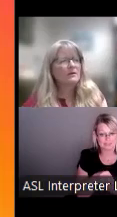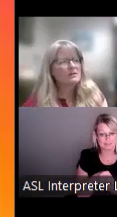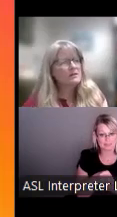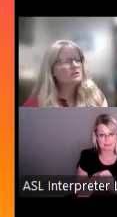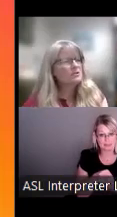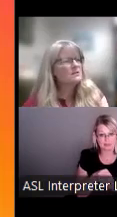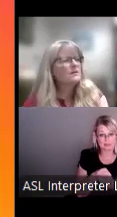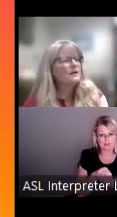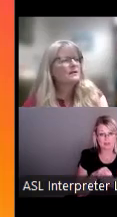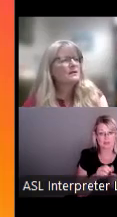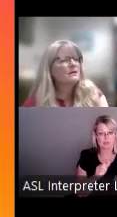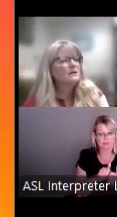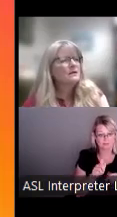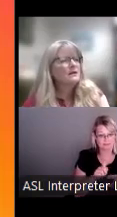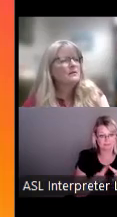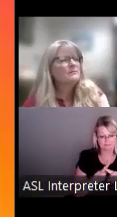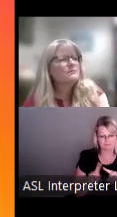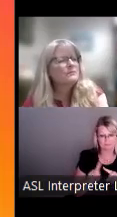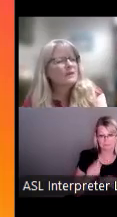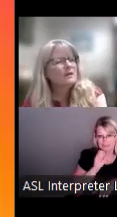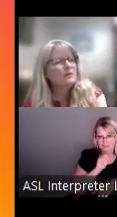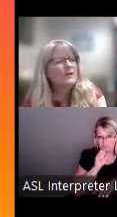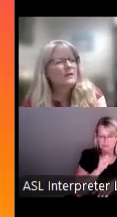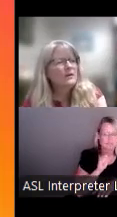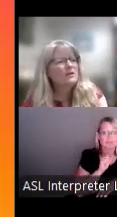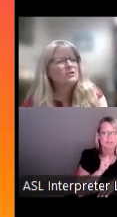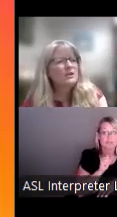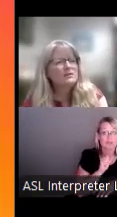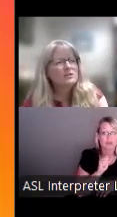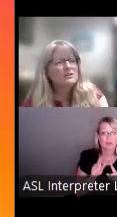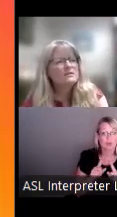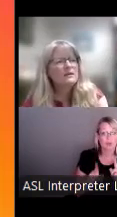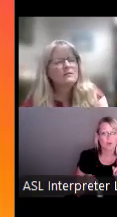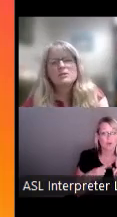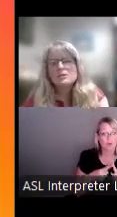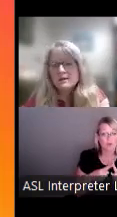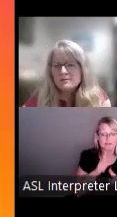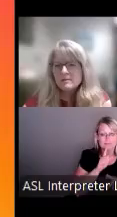various ages, but when there are challenges that we just have to